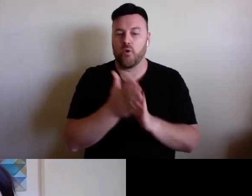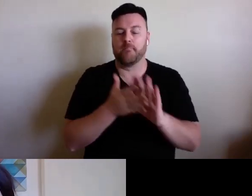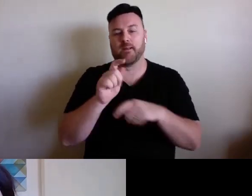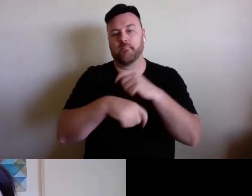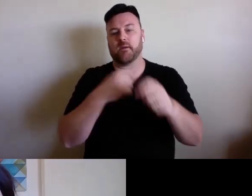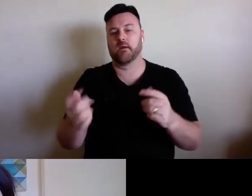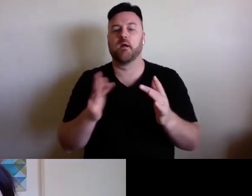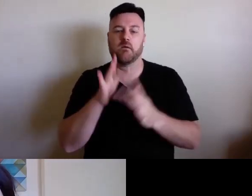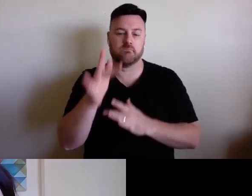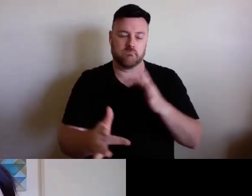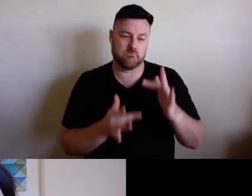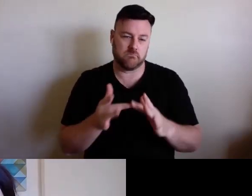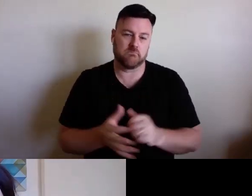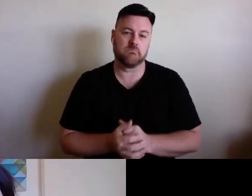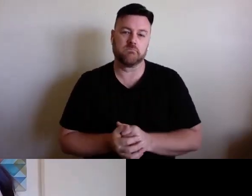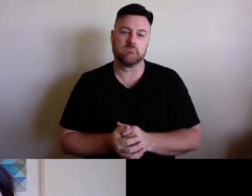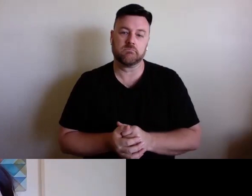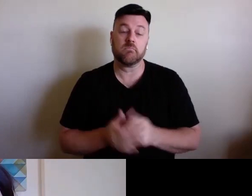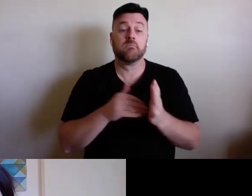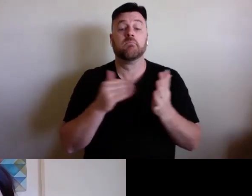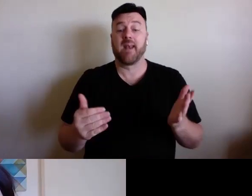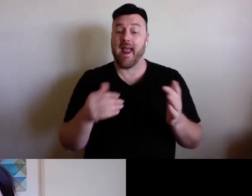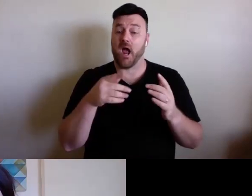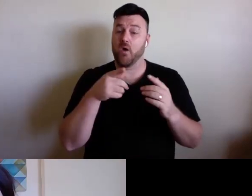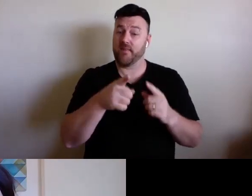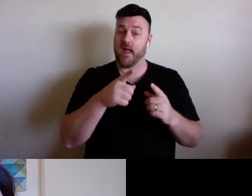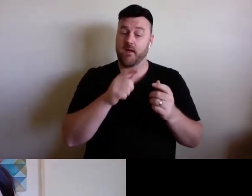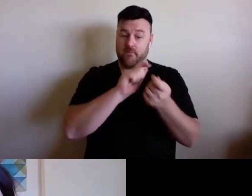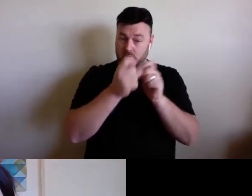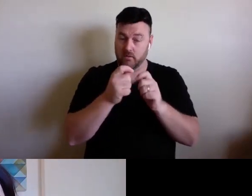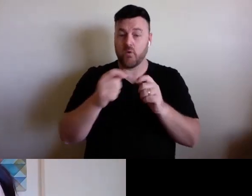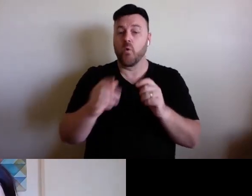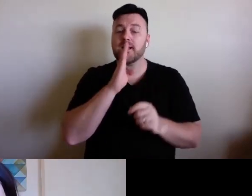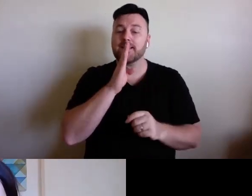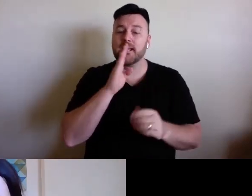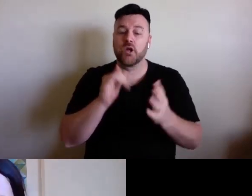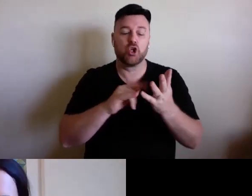something called Secret Sofa. Secret Sofa, once a week, on a Friday,